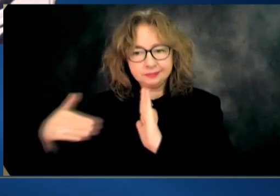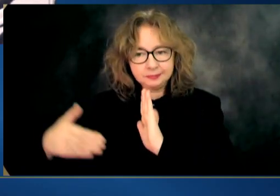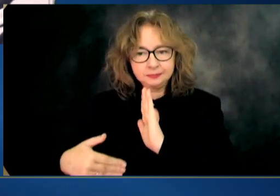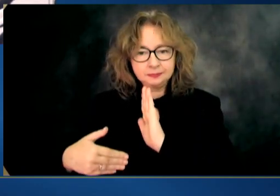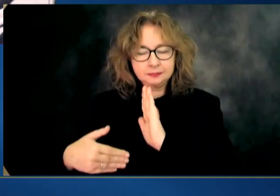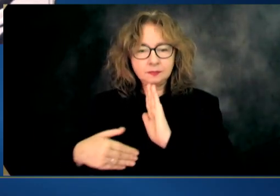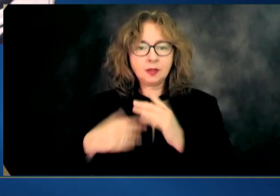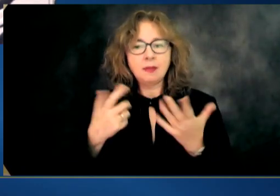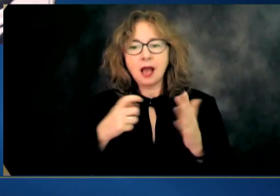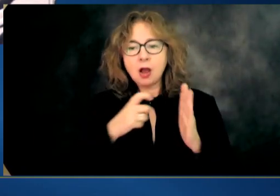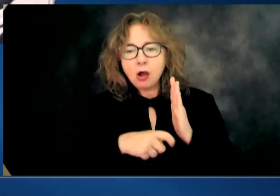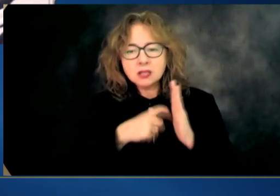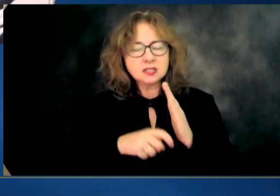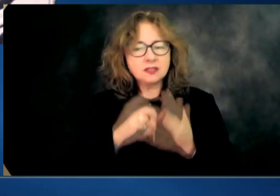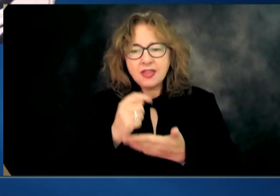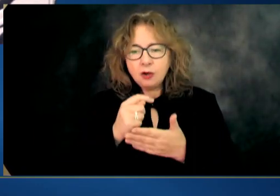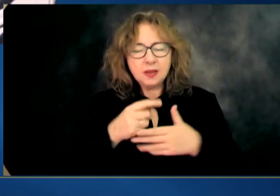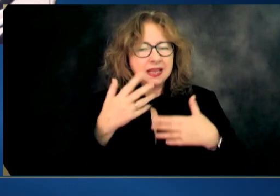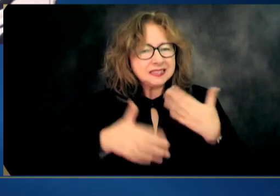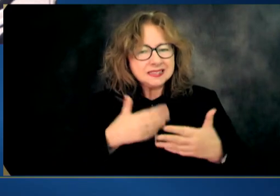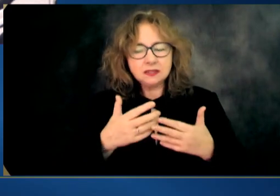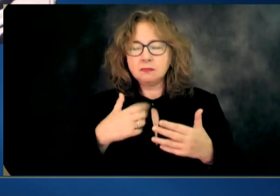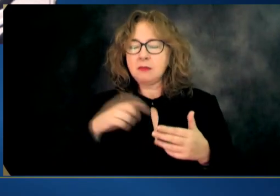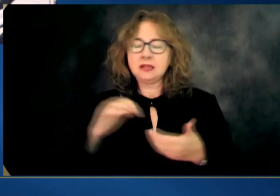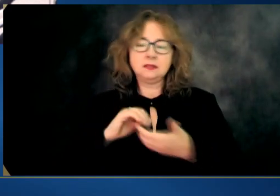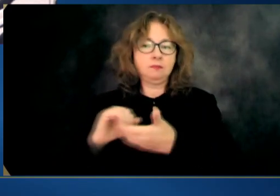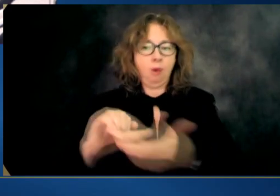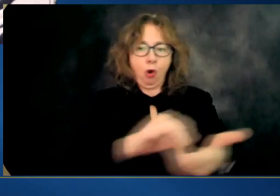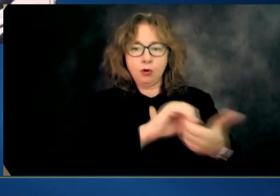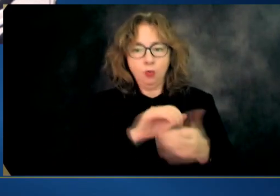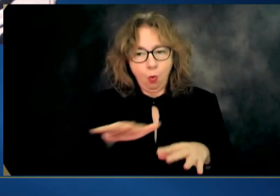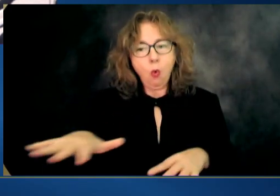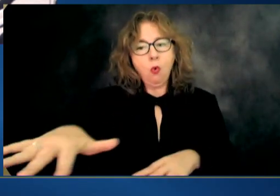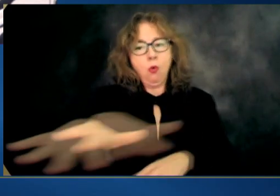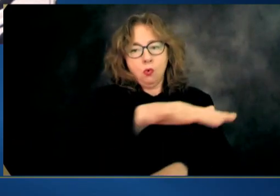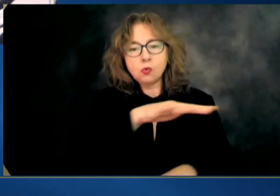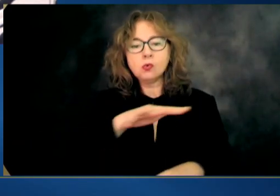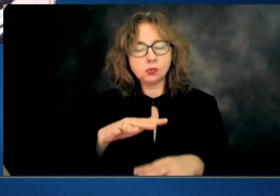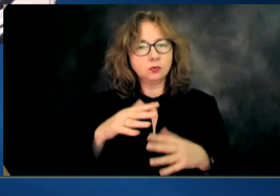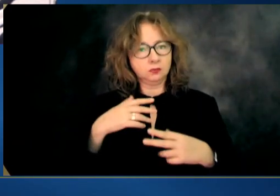it really is a partnership between all of us to figure out how we can get there. I can get